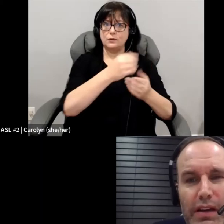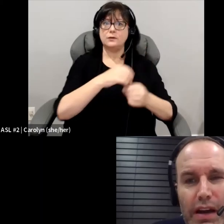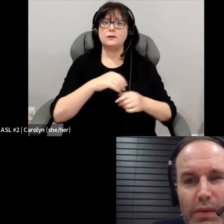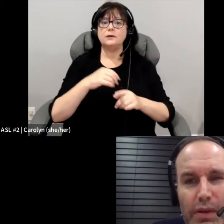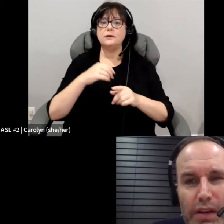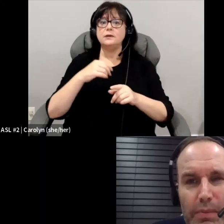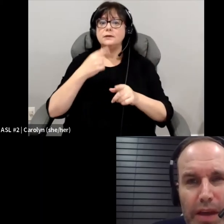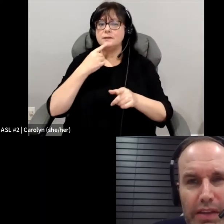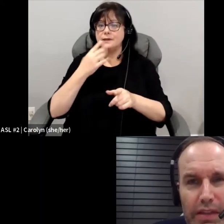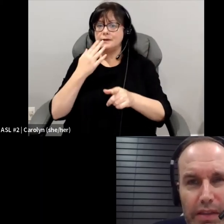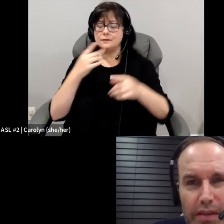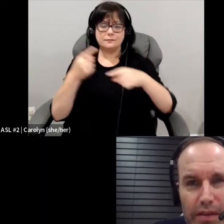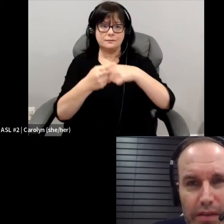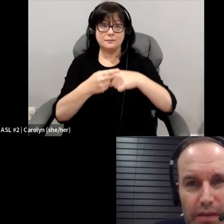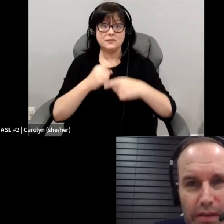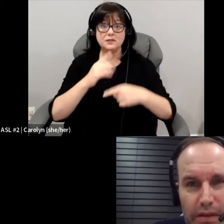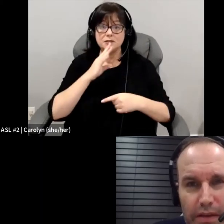Douglas Waxman : GO AHEAD.